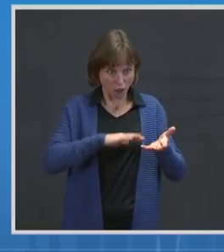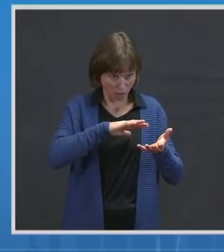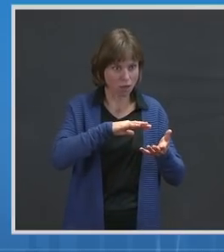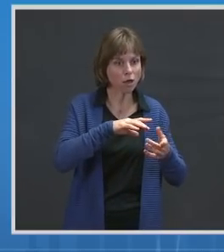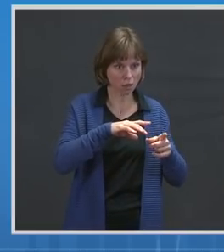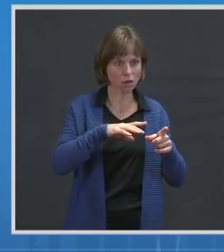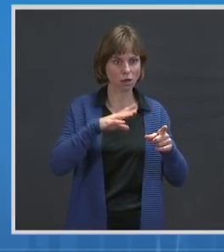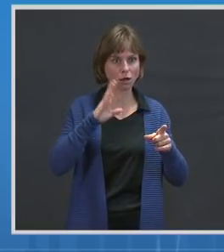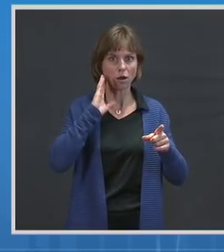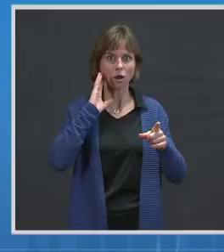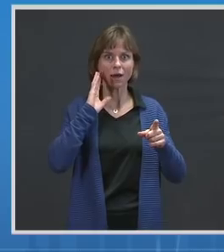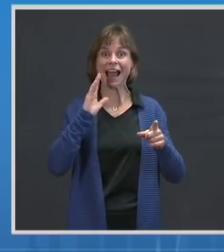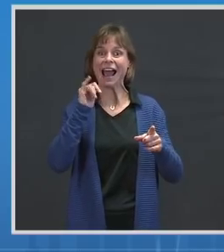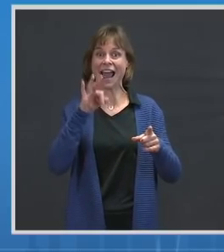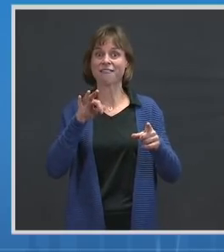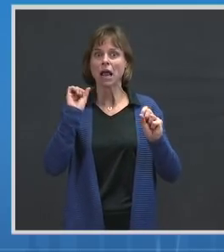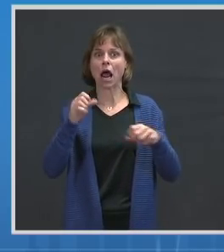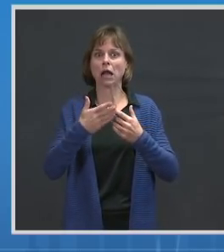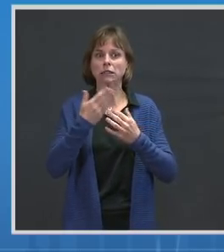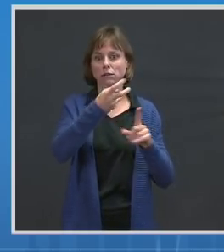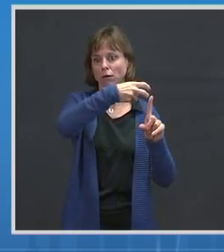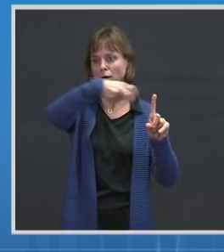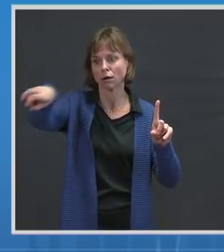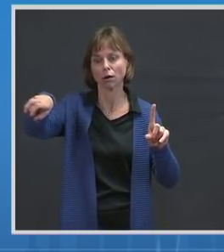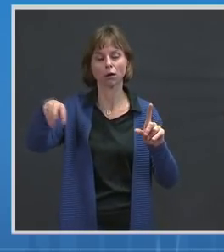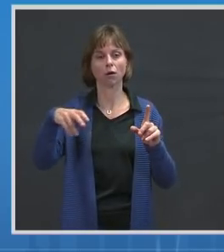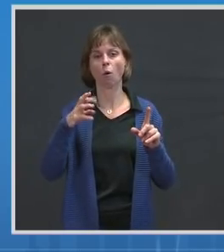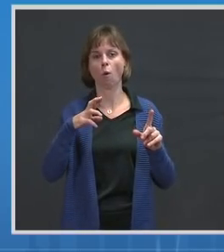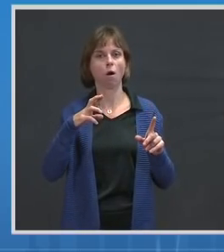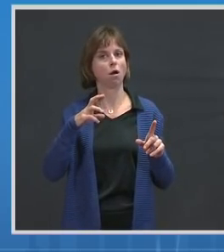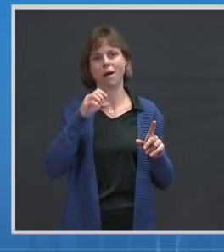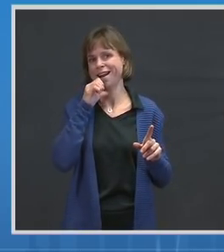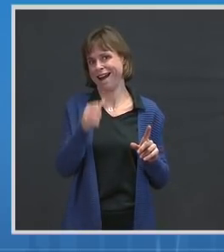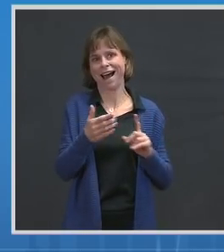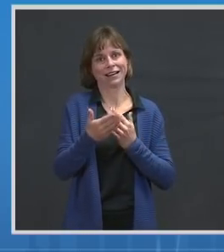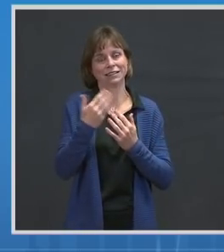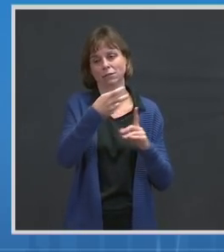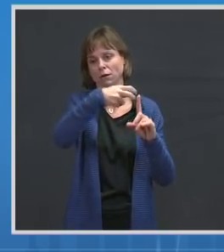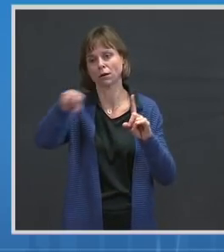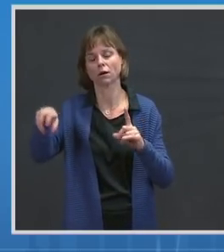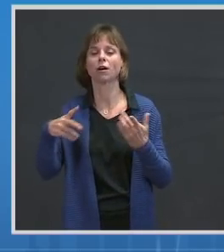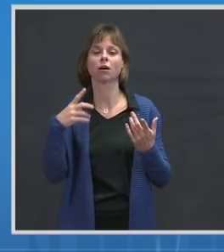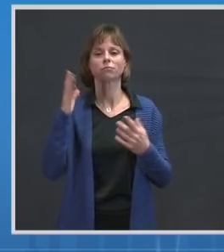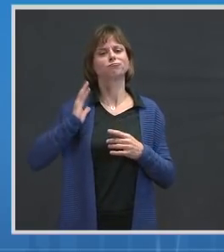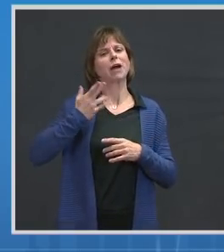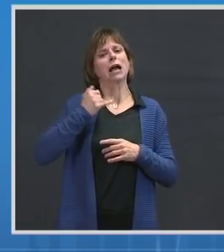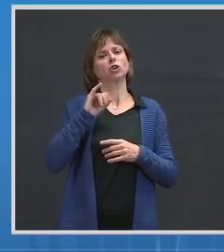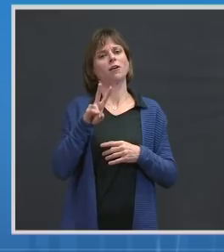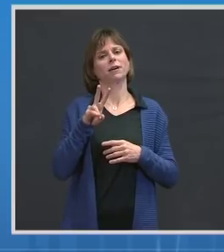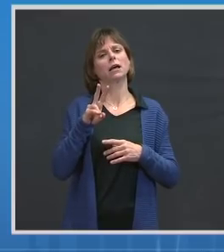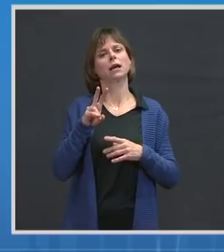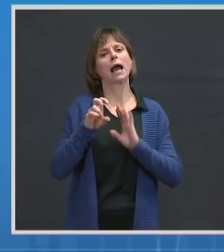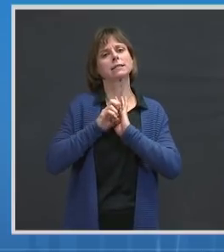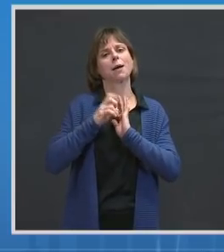or will not transmit their infection, for example, to a sexual partner. The lower the viral load,